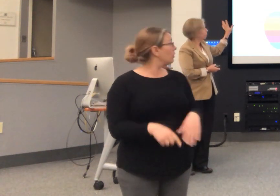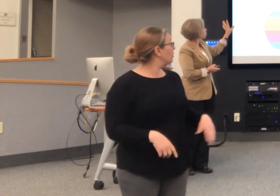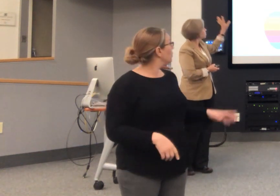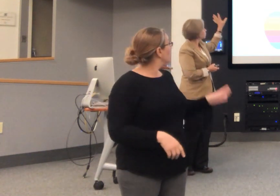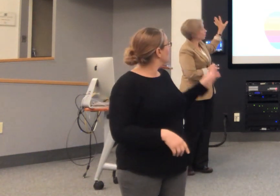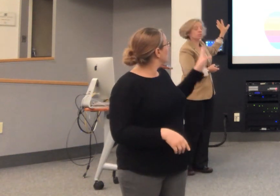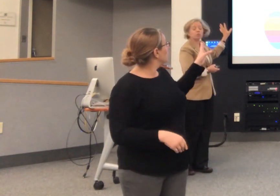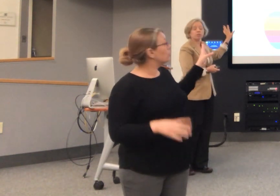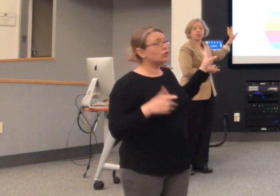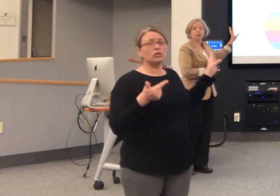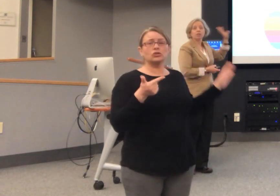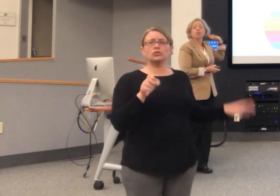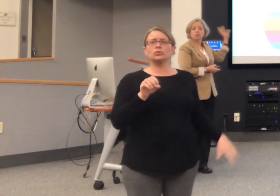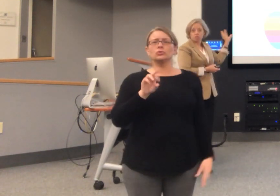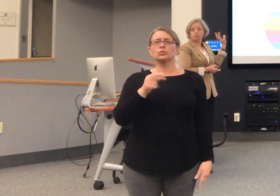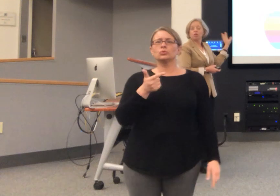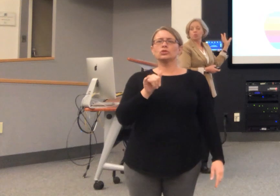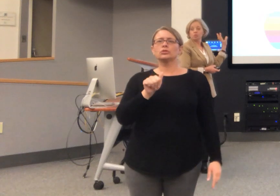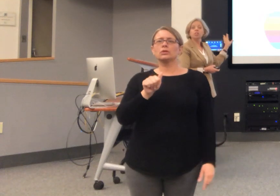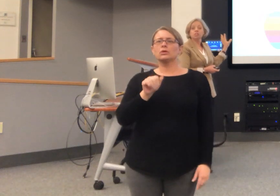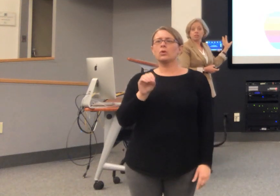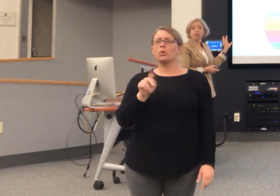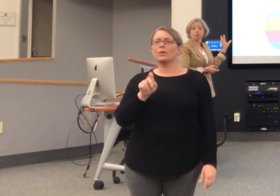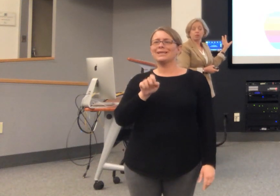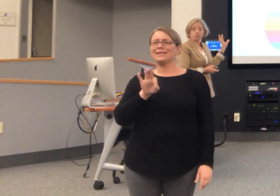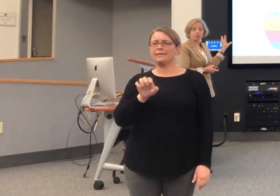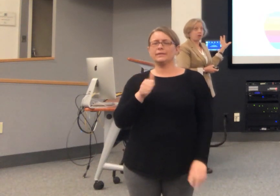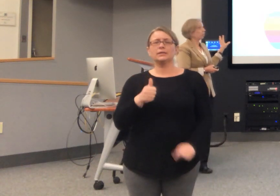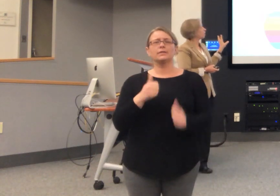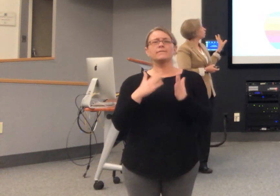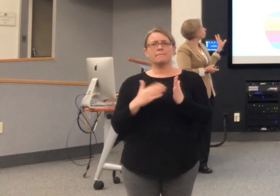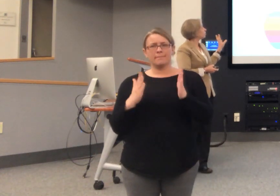One person creates a work of art. She is the copyright holder of that work.